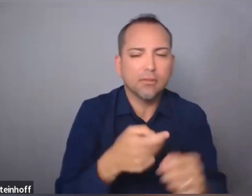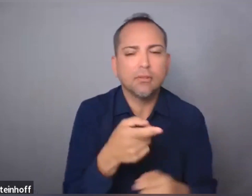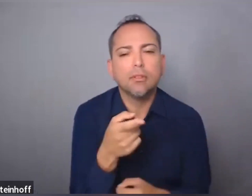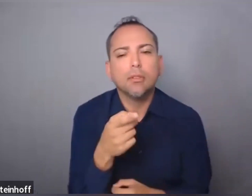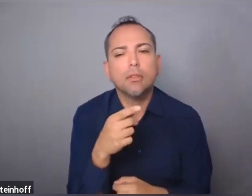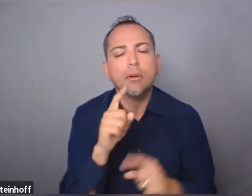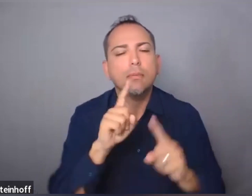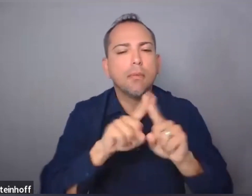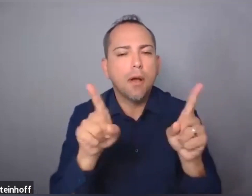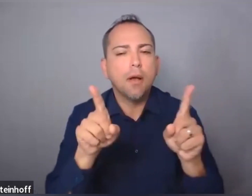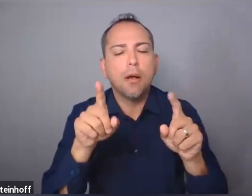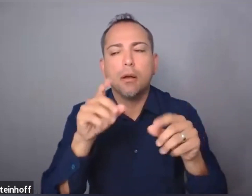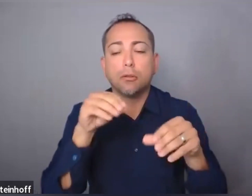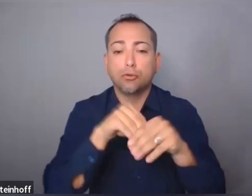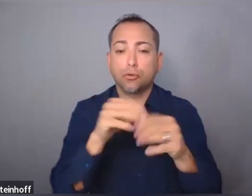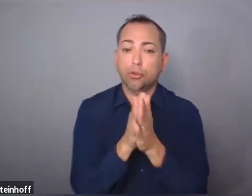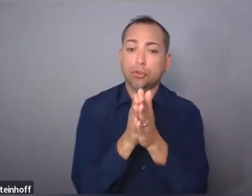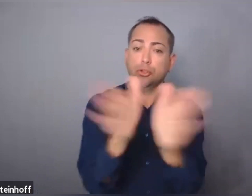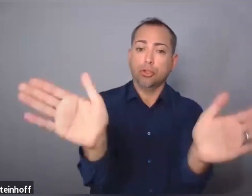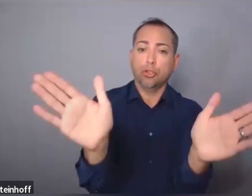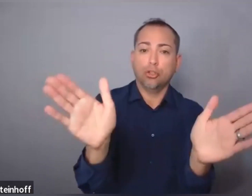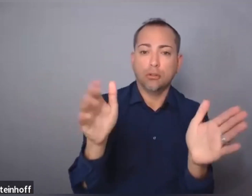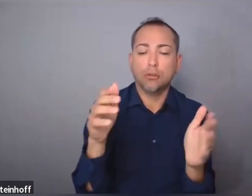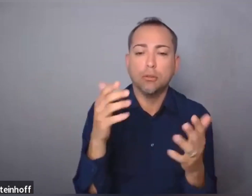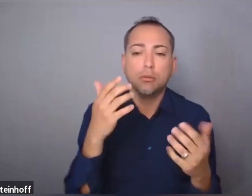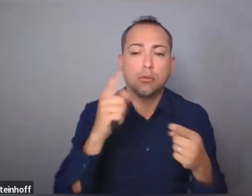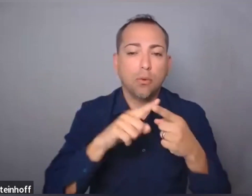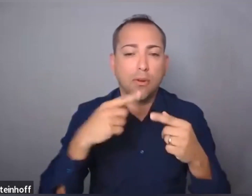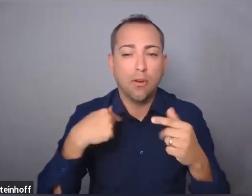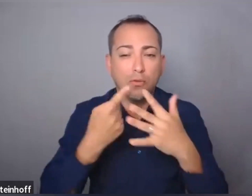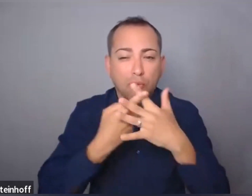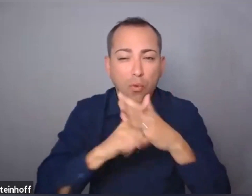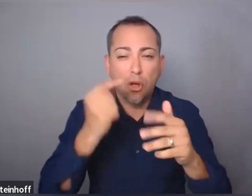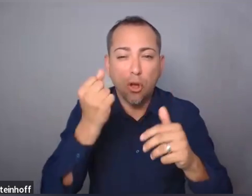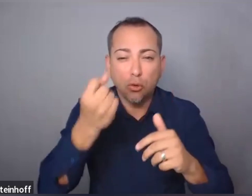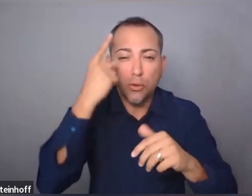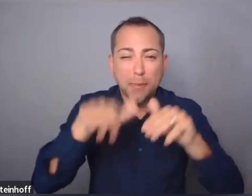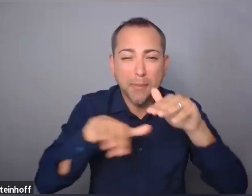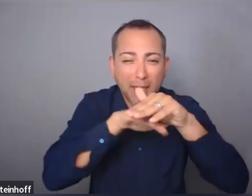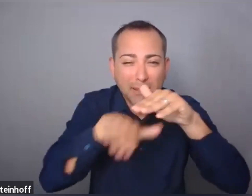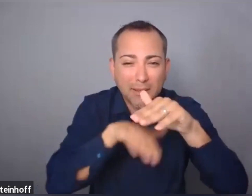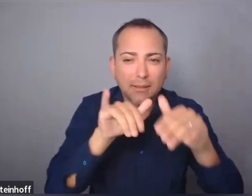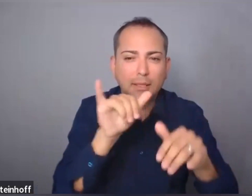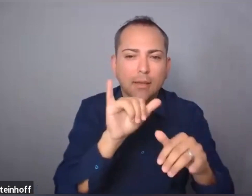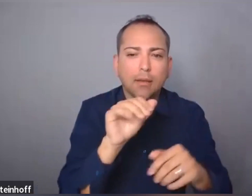If you're really into it, and this is what you want to do, I think in general,